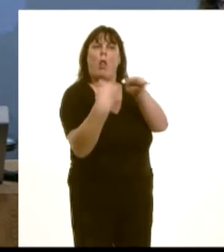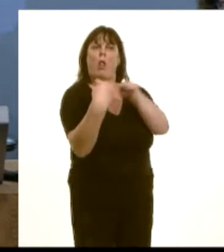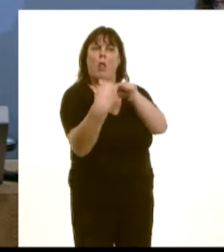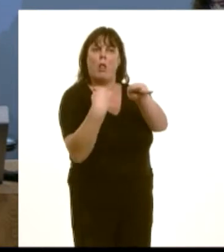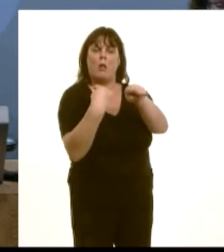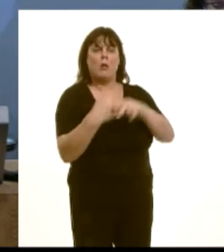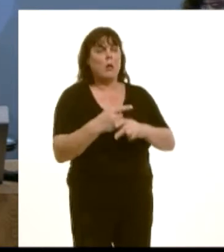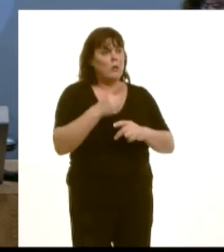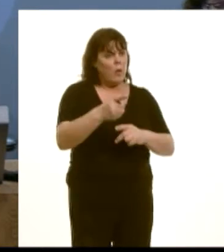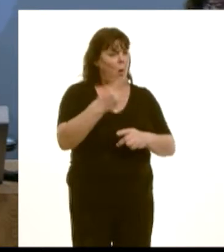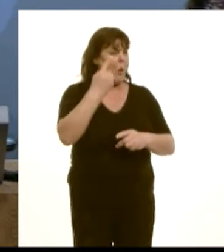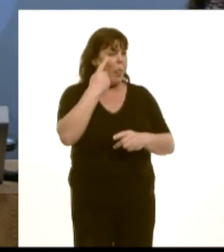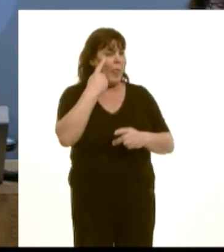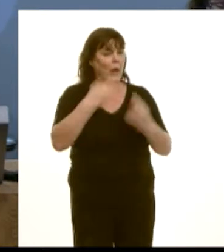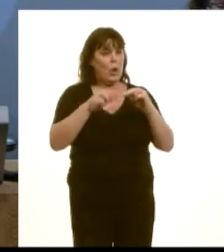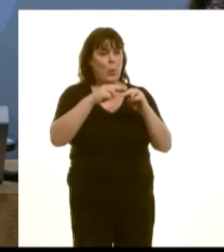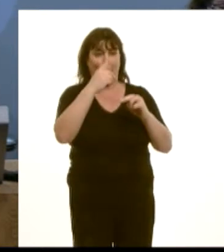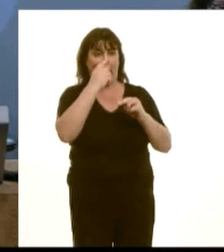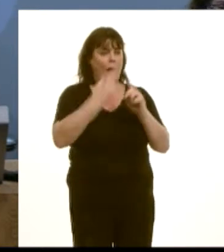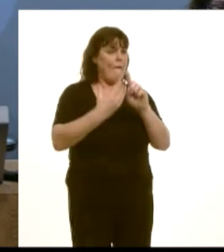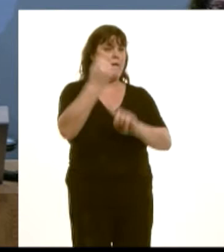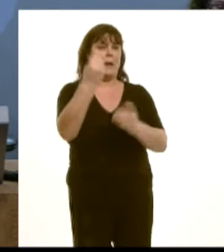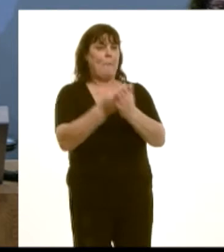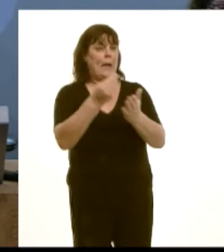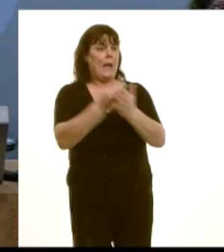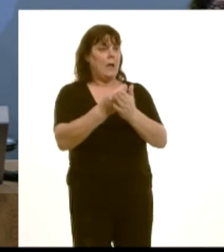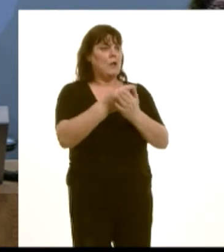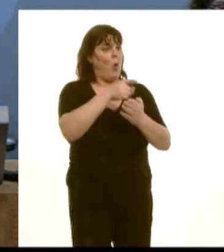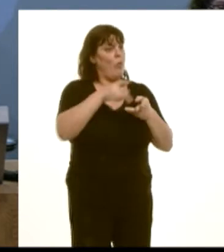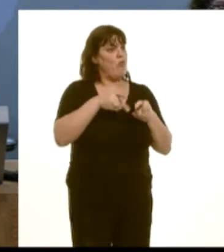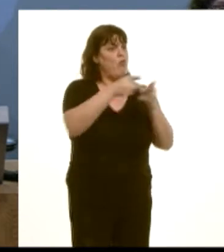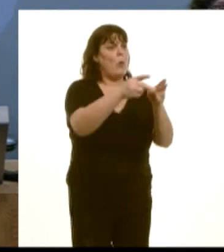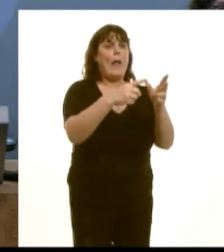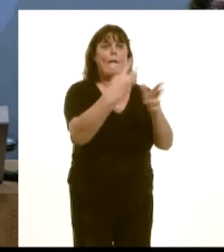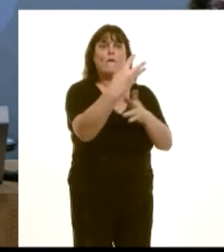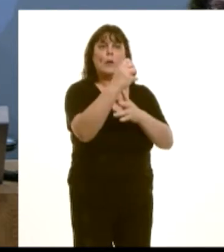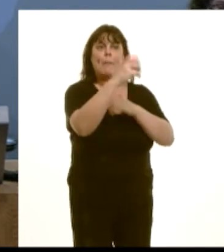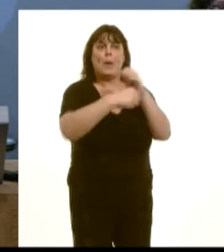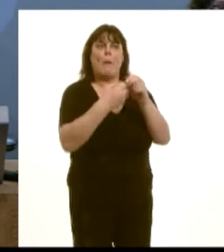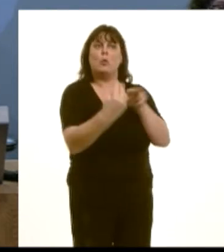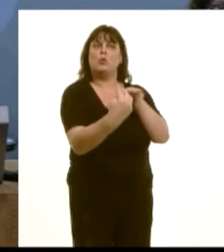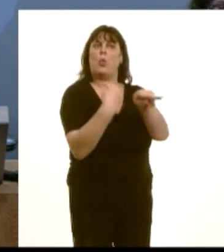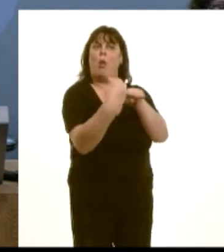could be used to dual the A40? As I said, we fully understand the importance of good